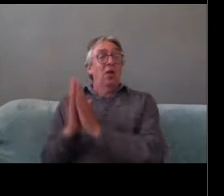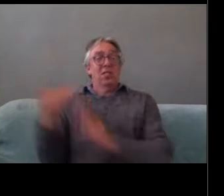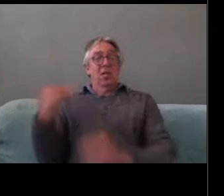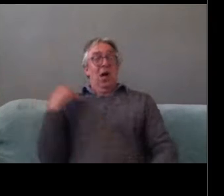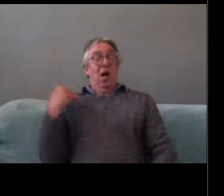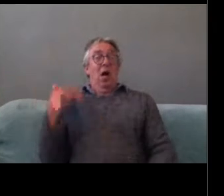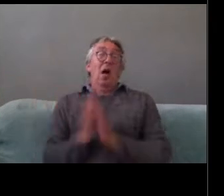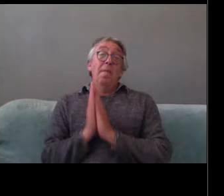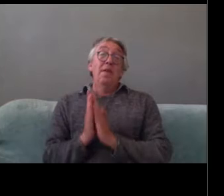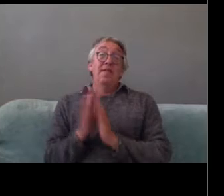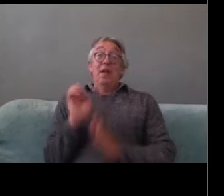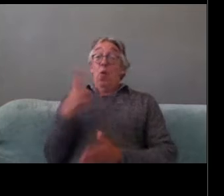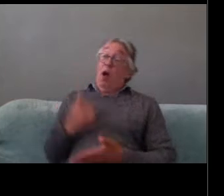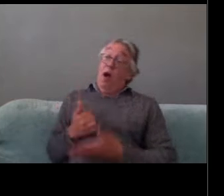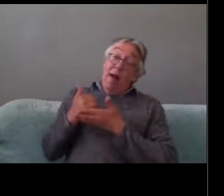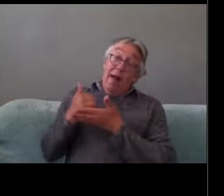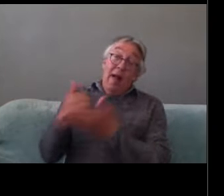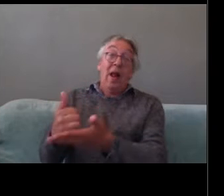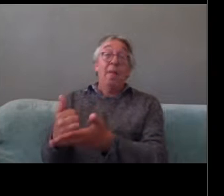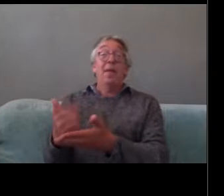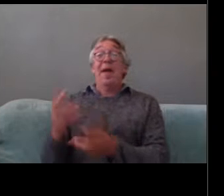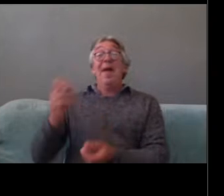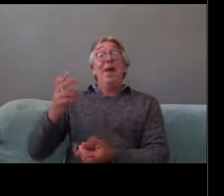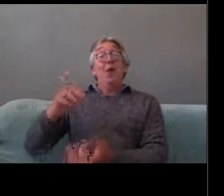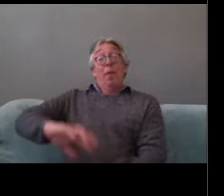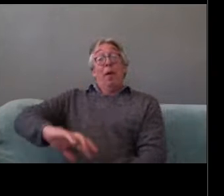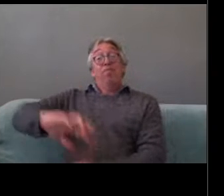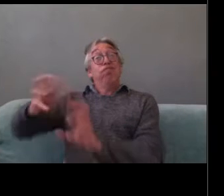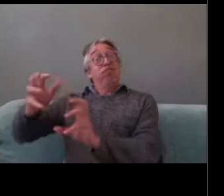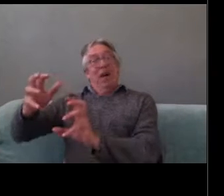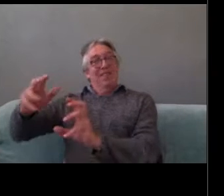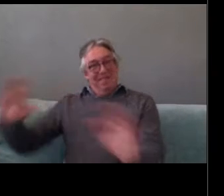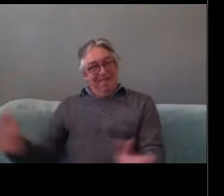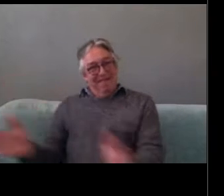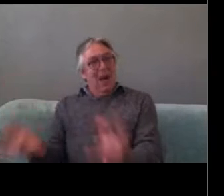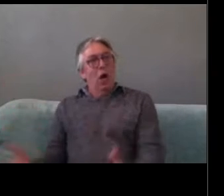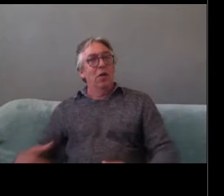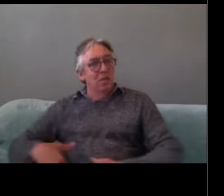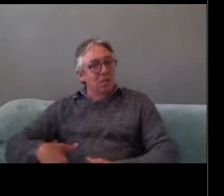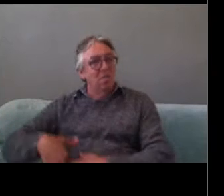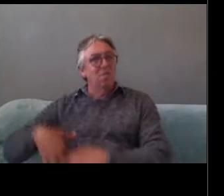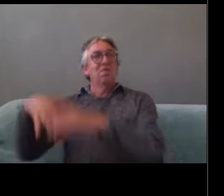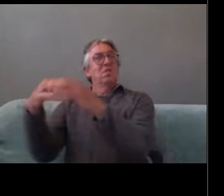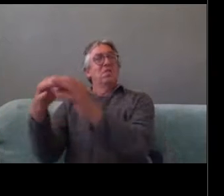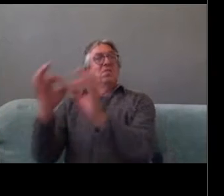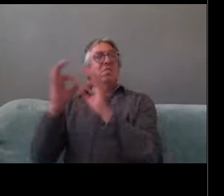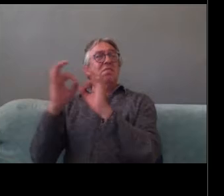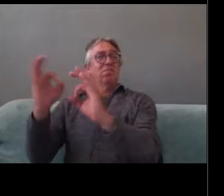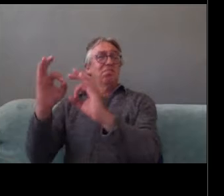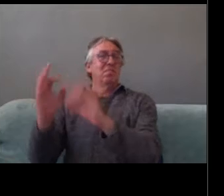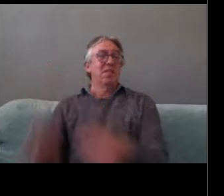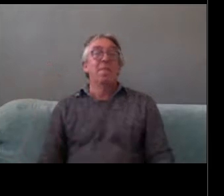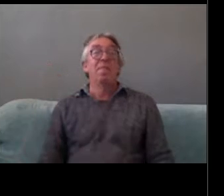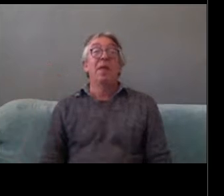which Marie-Anne mentioned. The point would be here, the ERDF will be used